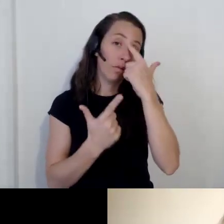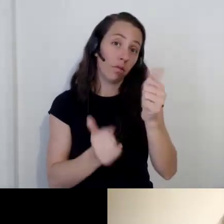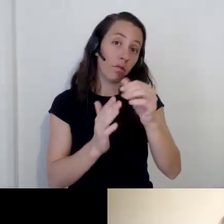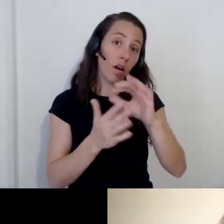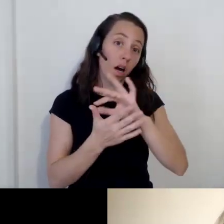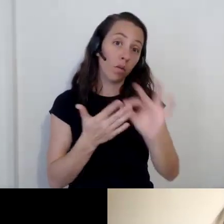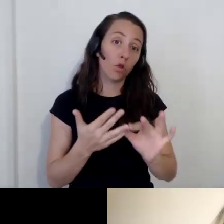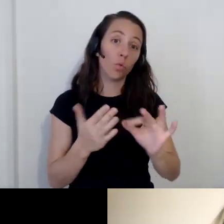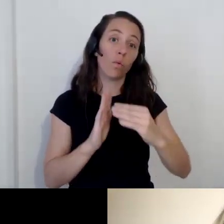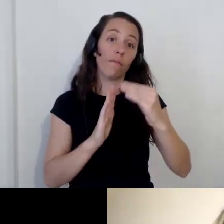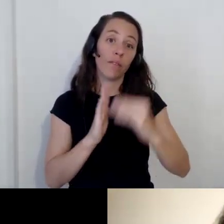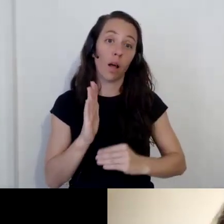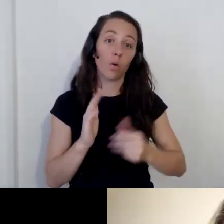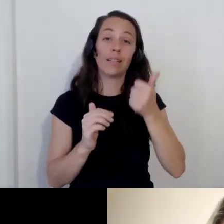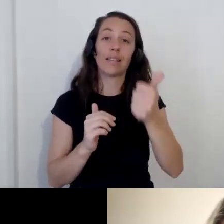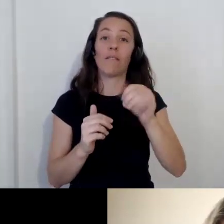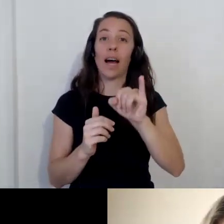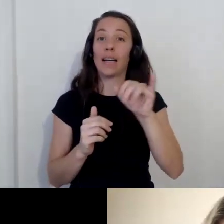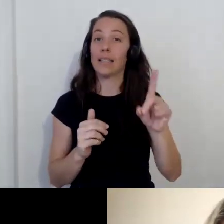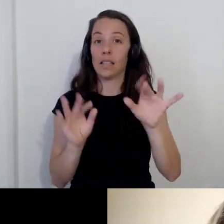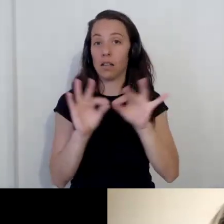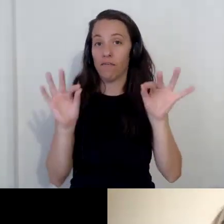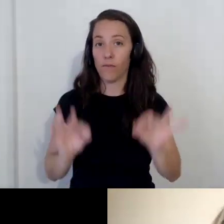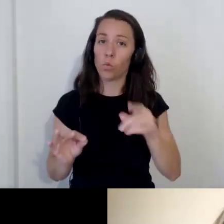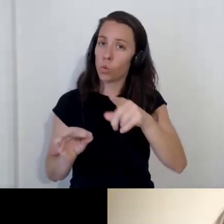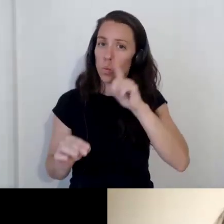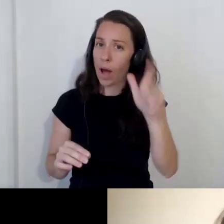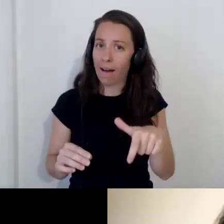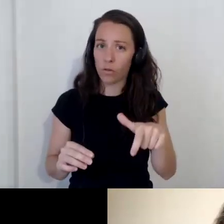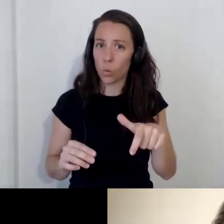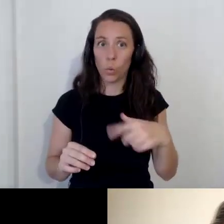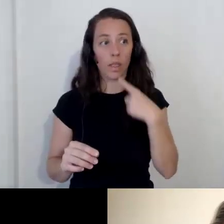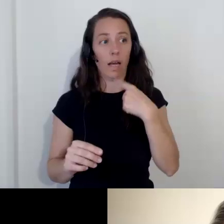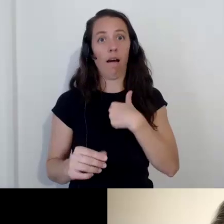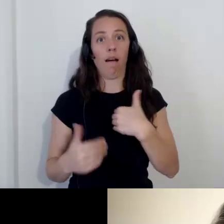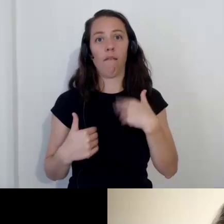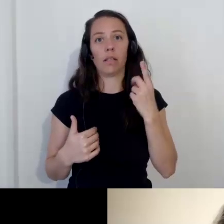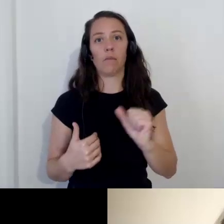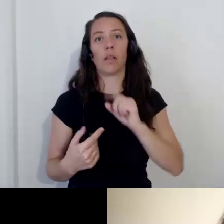You don't have to identify as Disabled to be able to leverage the platform. And then you should be